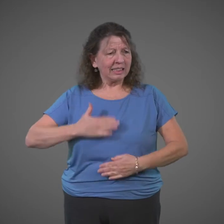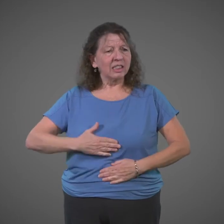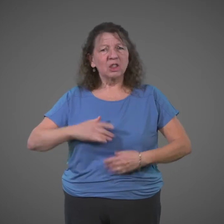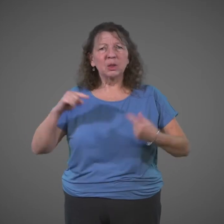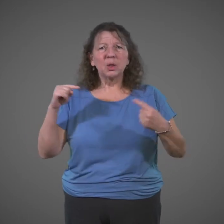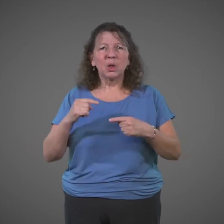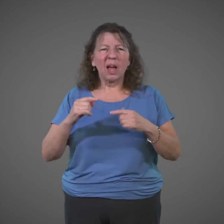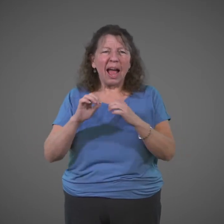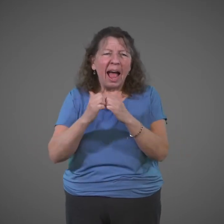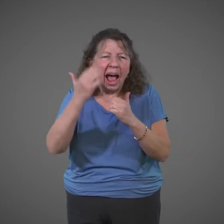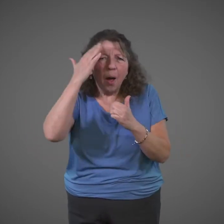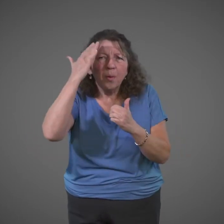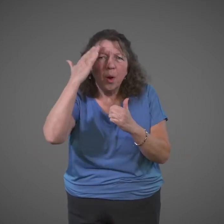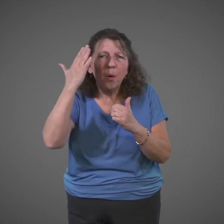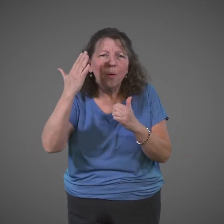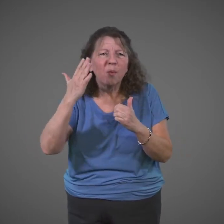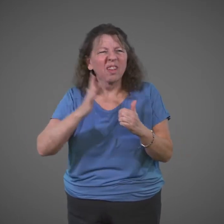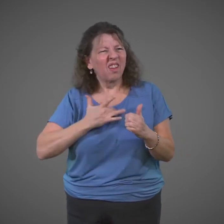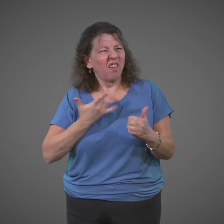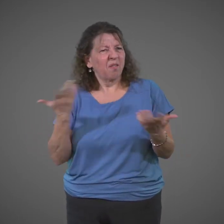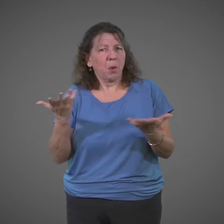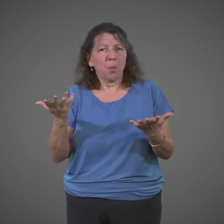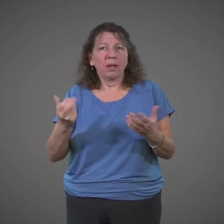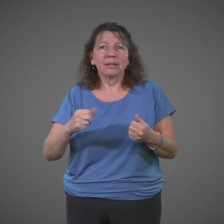Maybe you feel heartburn.